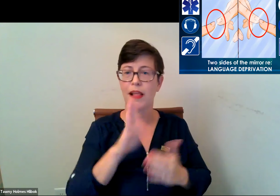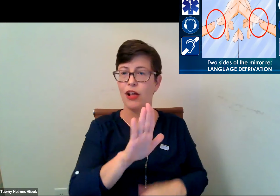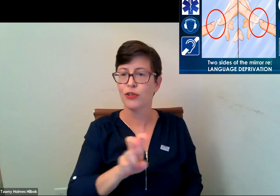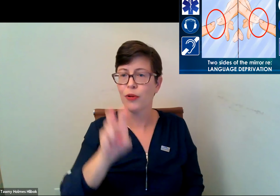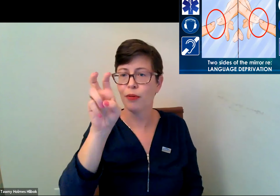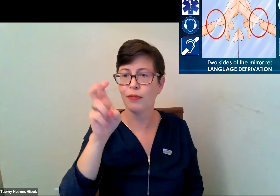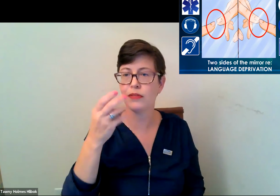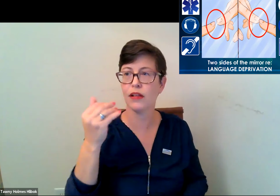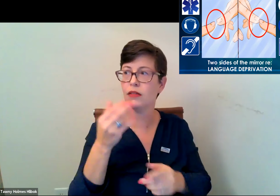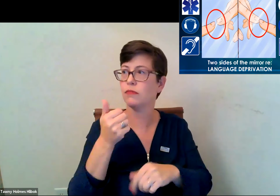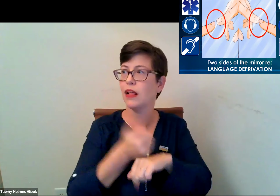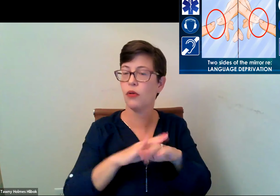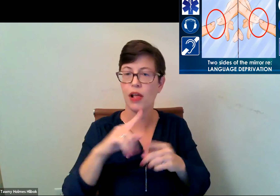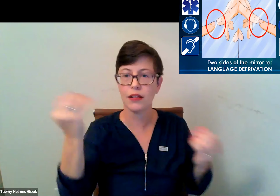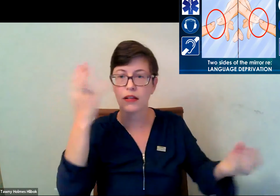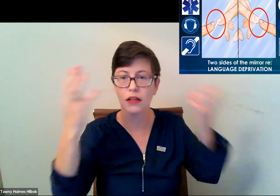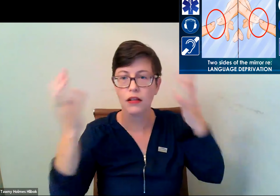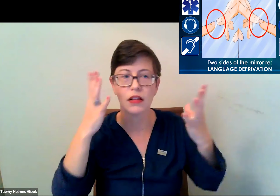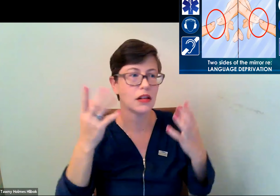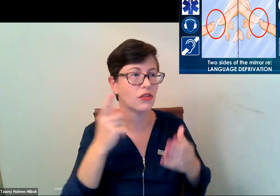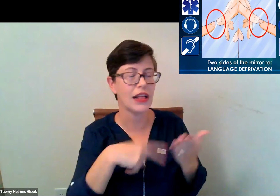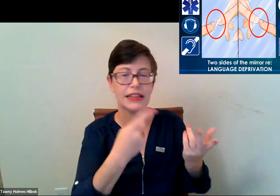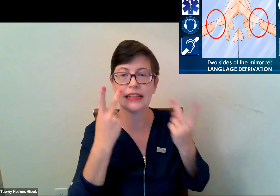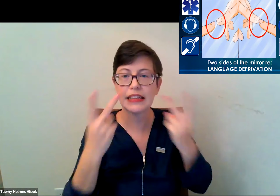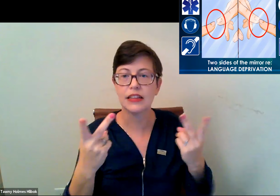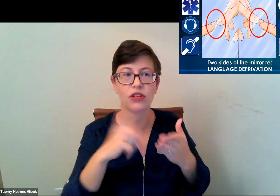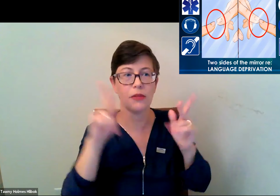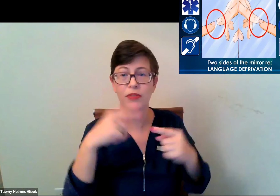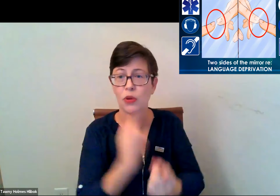but you see a positive or a negative reflection really based on all the input.